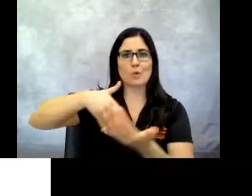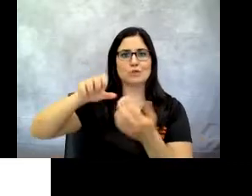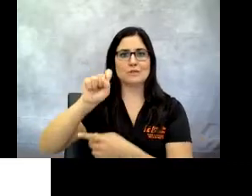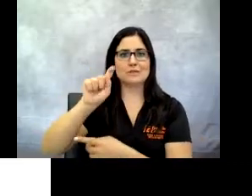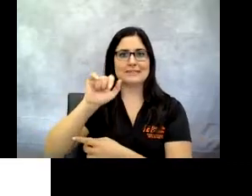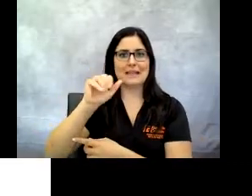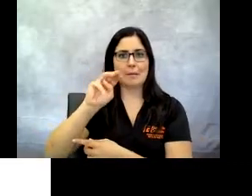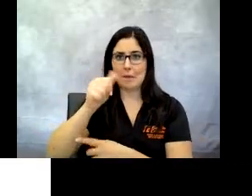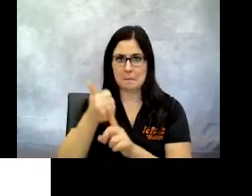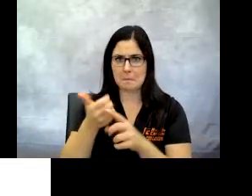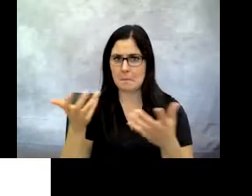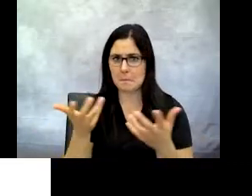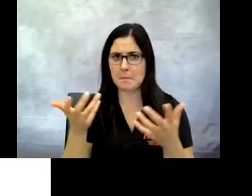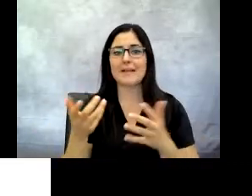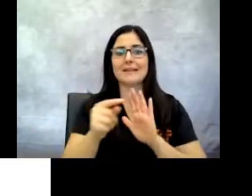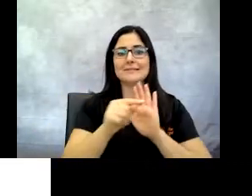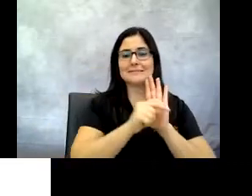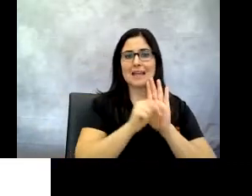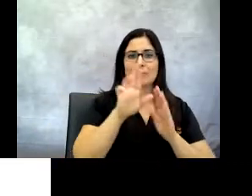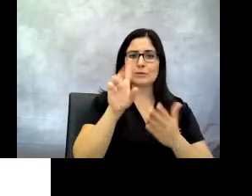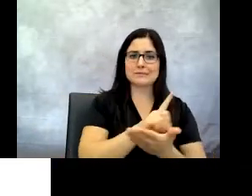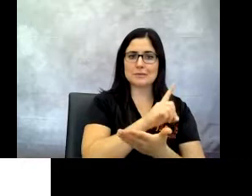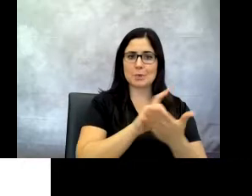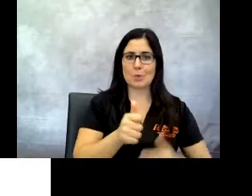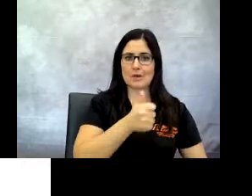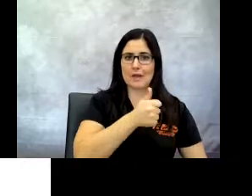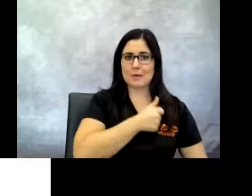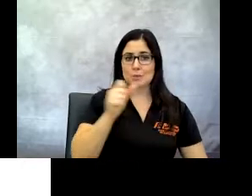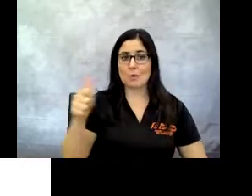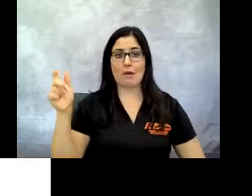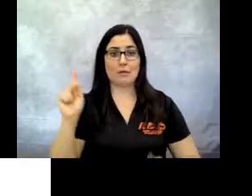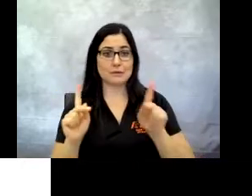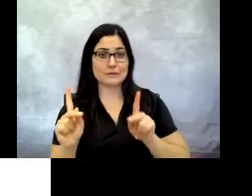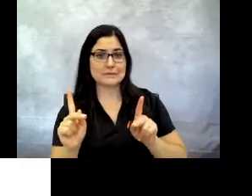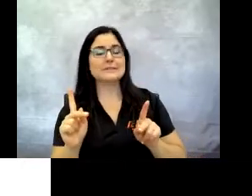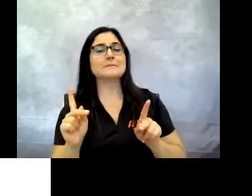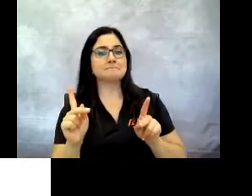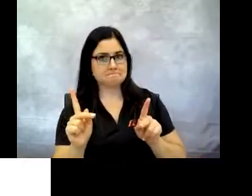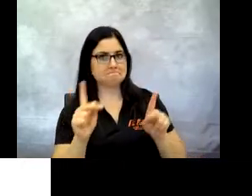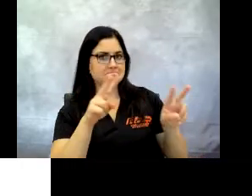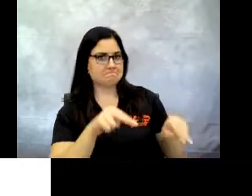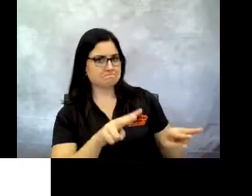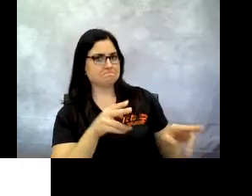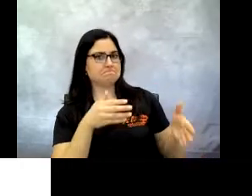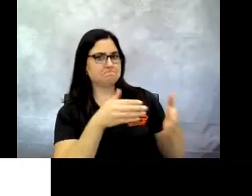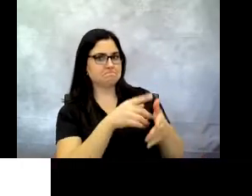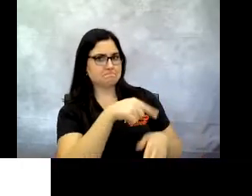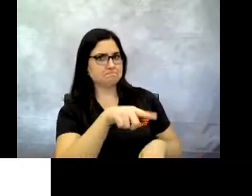or discriminatory attitudes that others have about mental health. And the